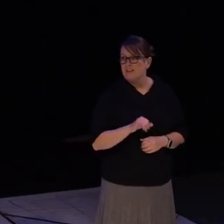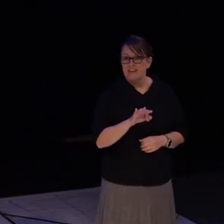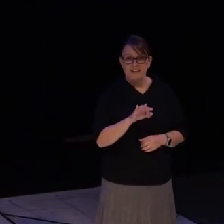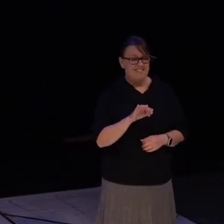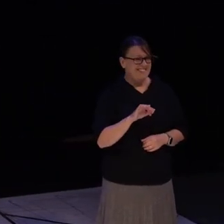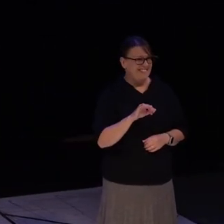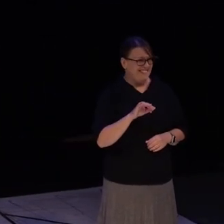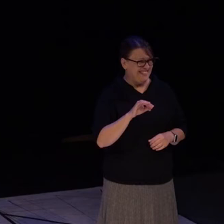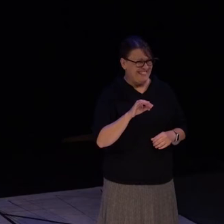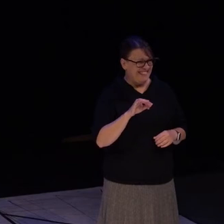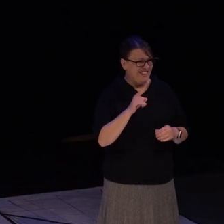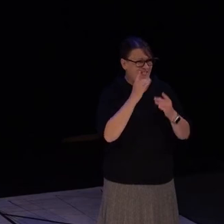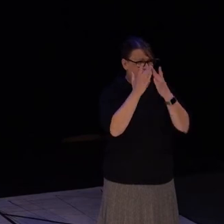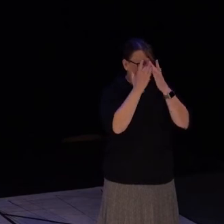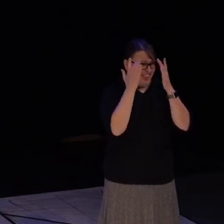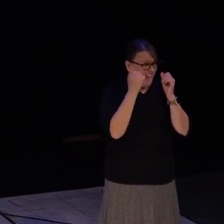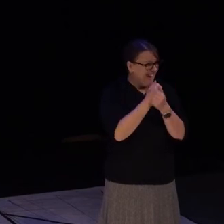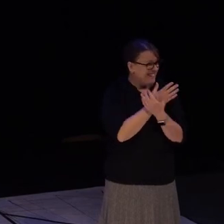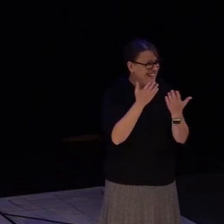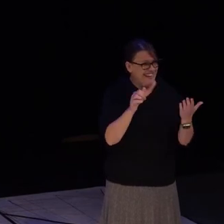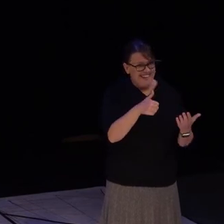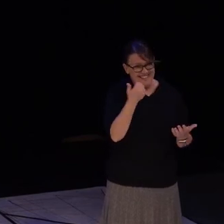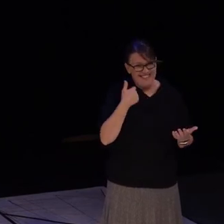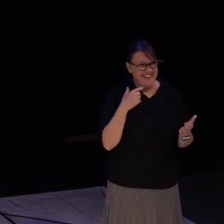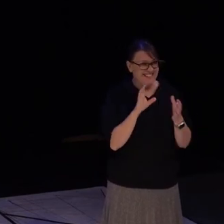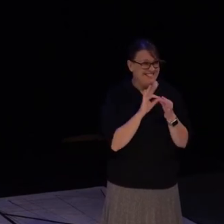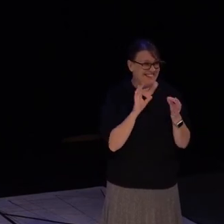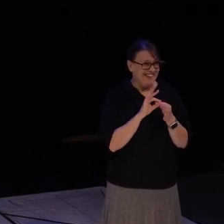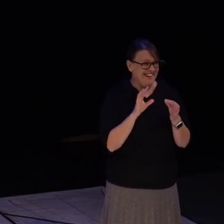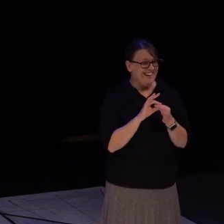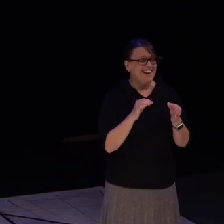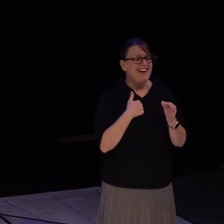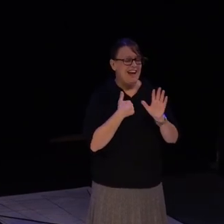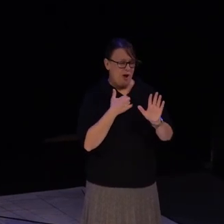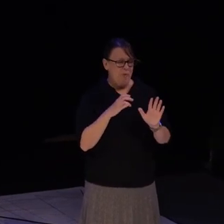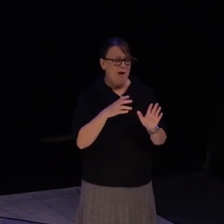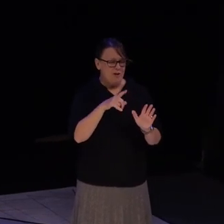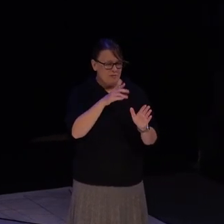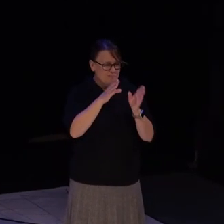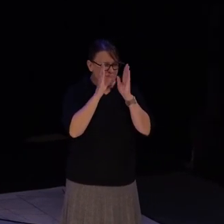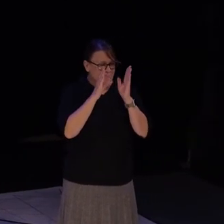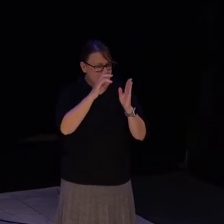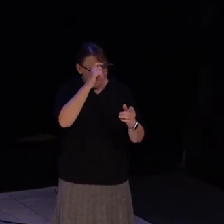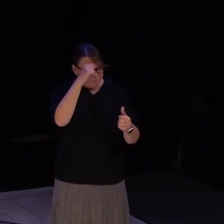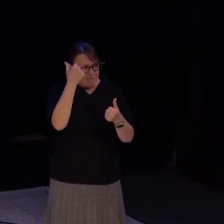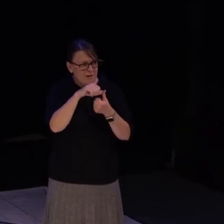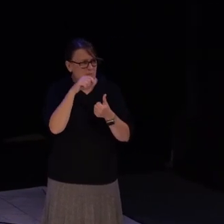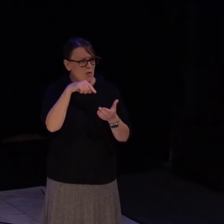that I talked about today when it comes to athletes with disabilities, I want you to hear this. Because I think that it really does sum up